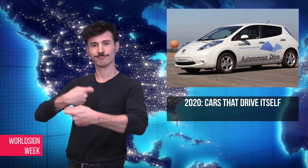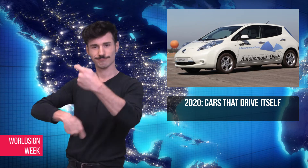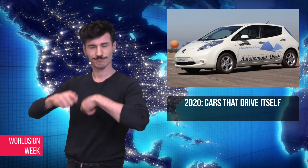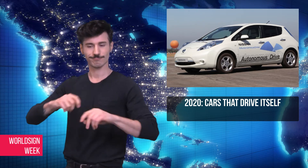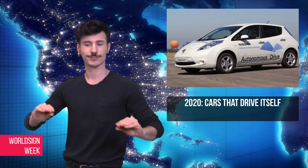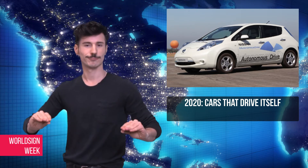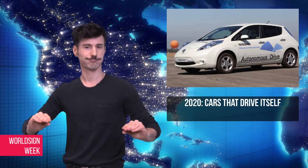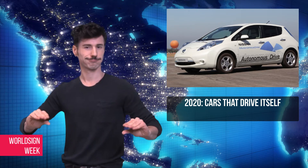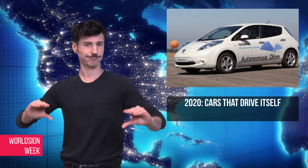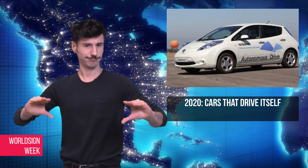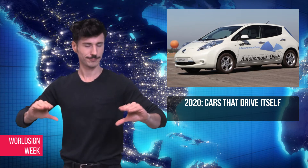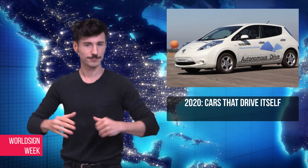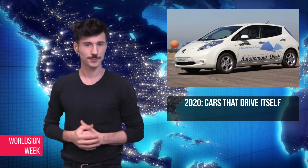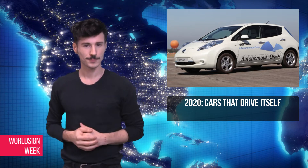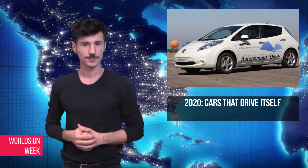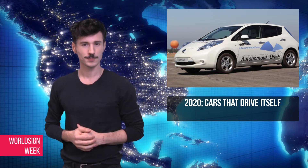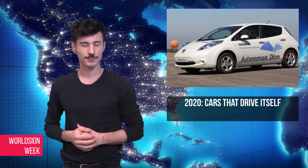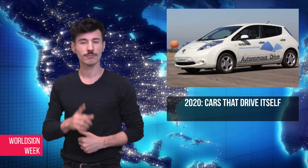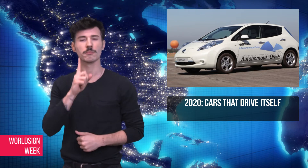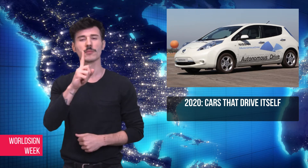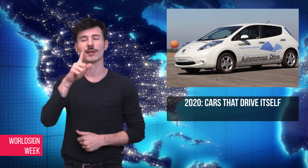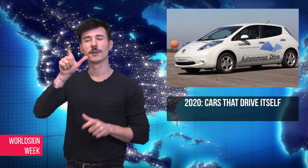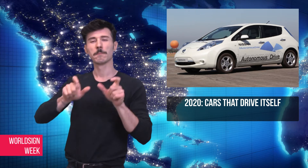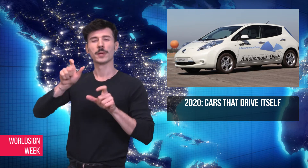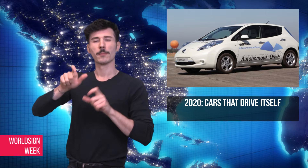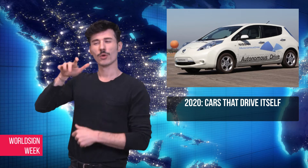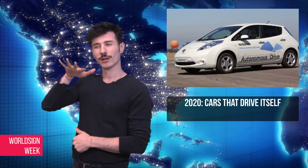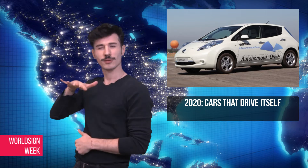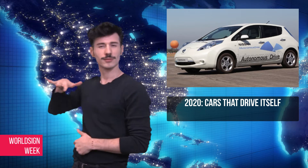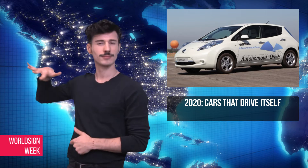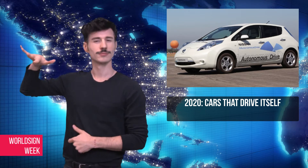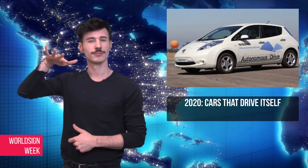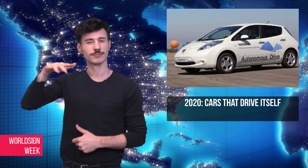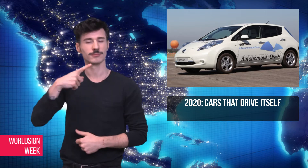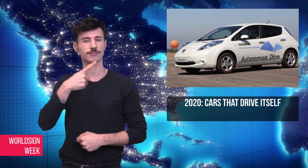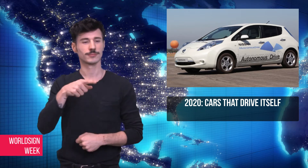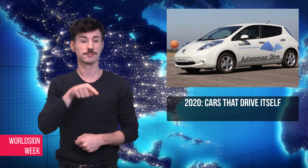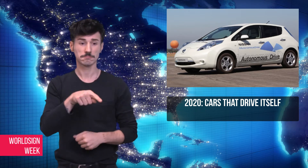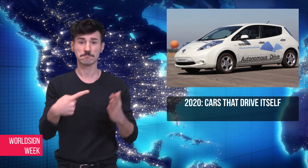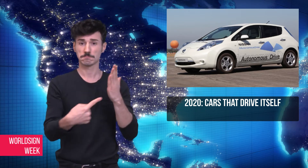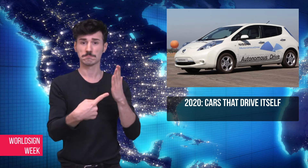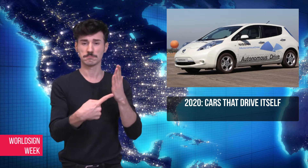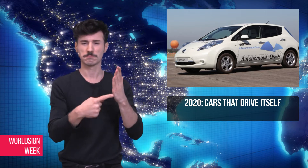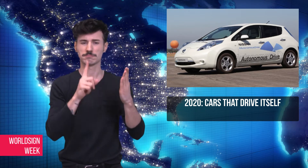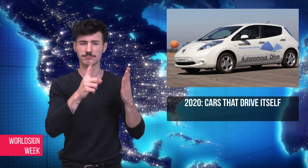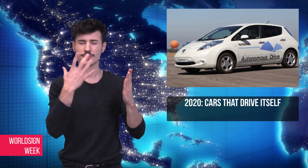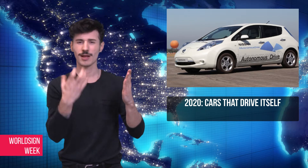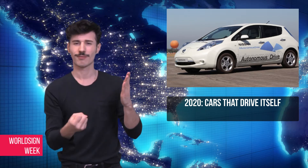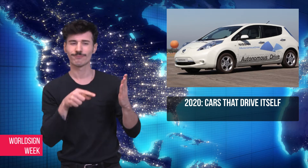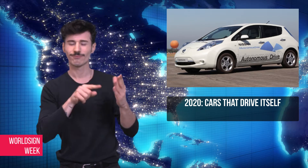someone in a blind spot, and warns the driver when tires need air.